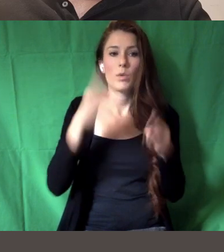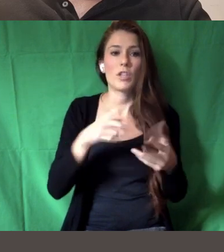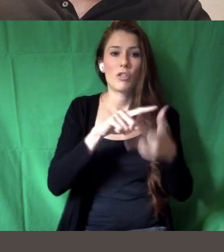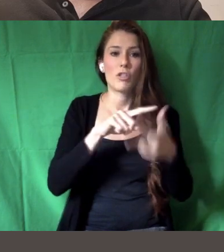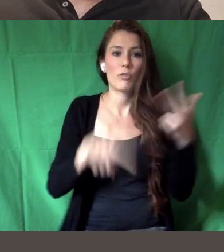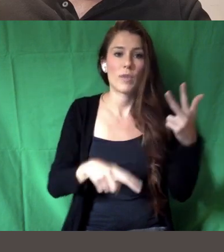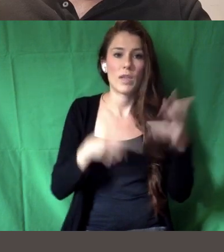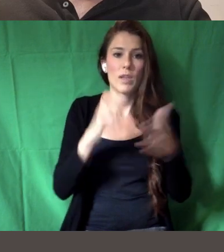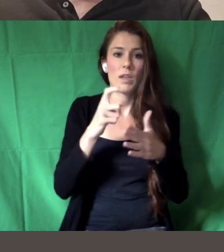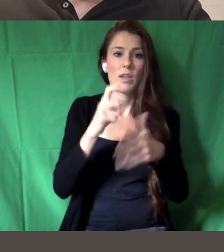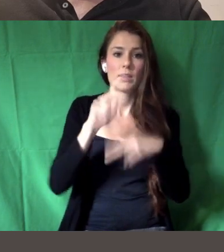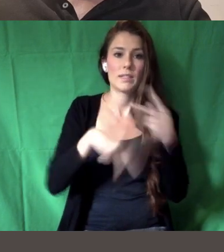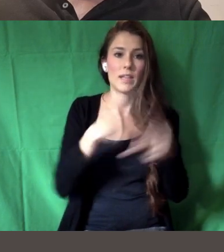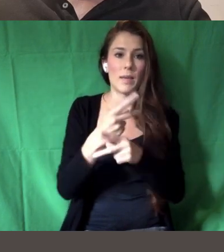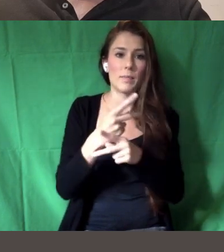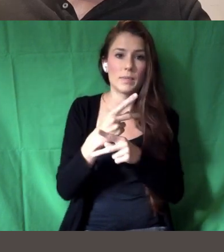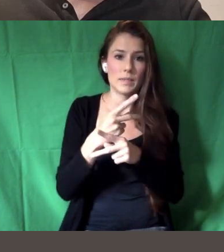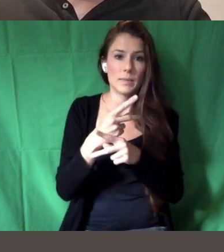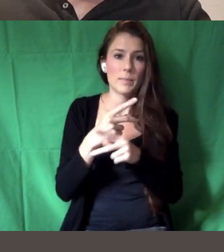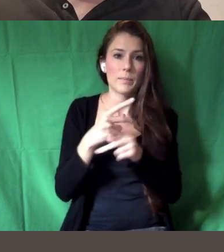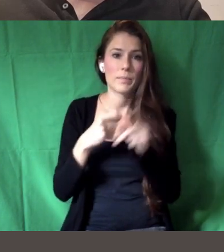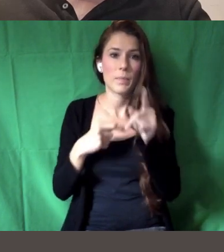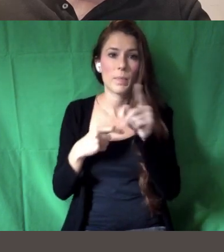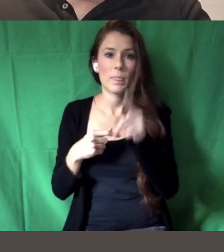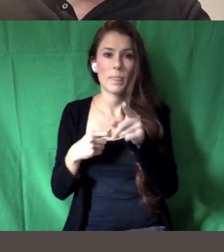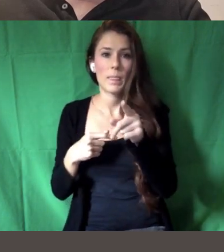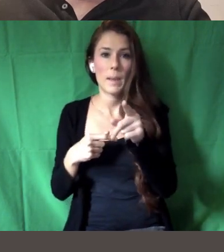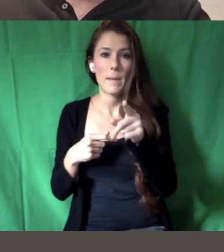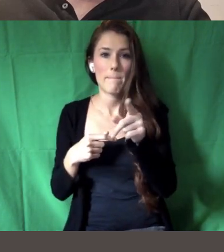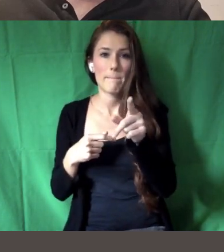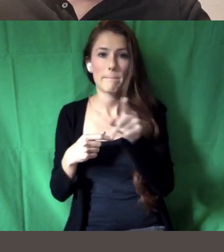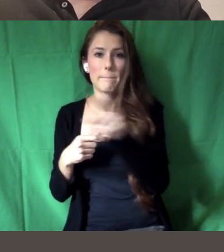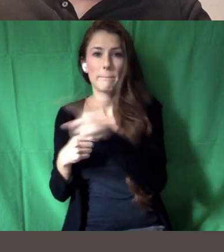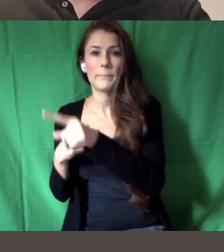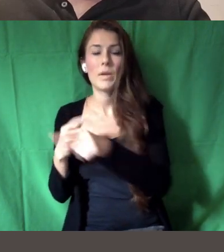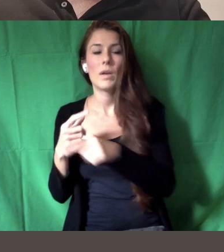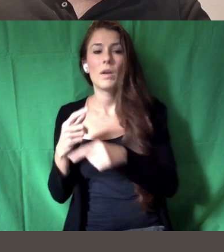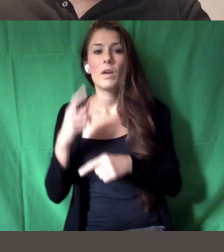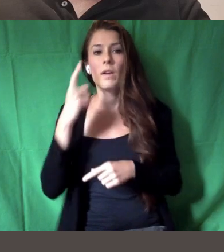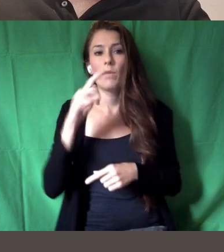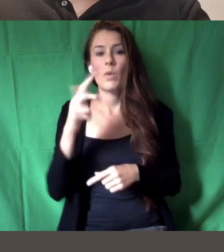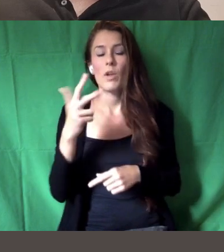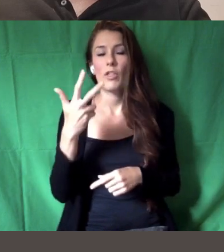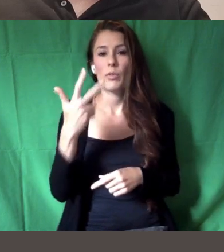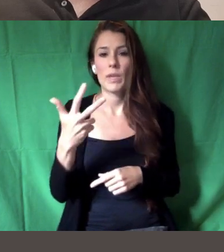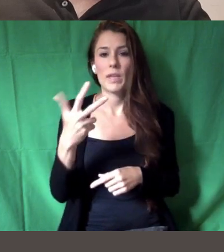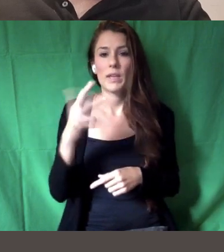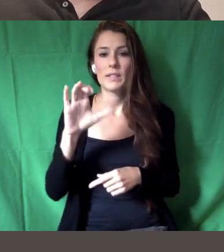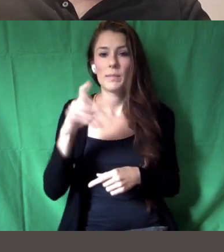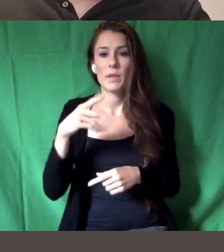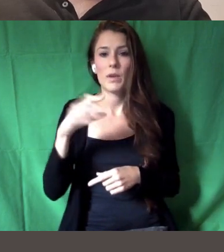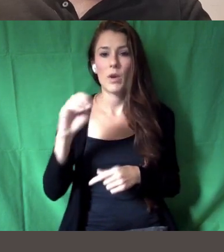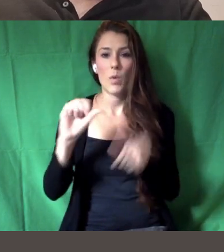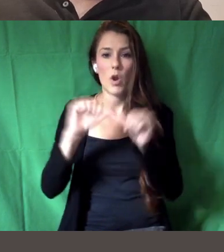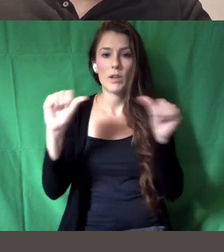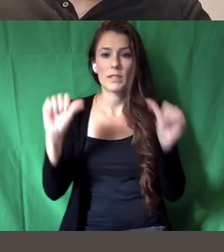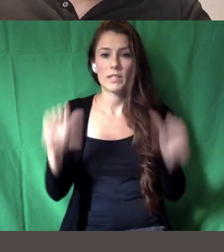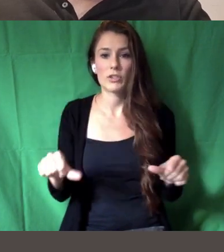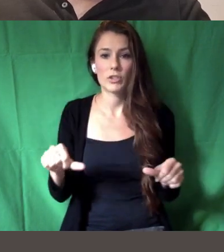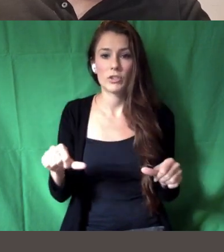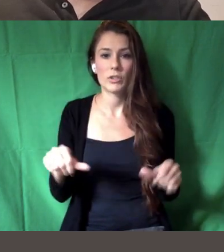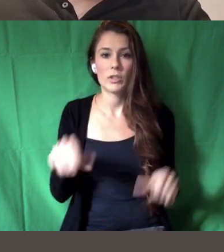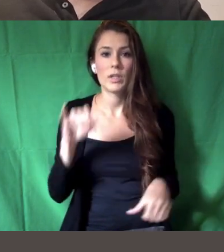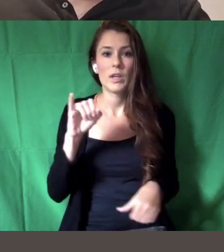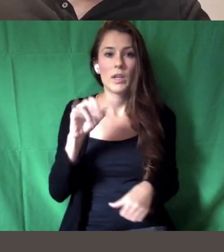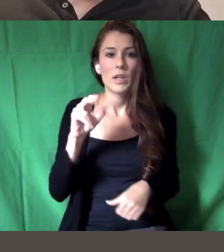T family, M6 family and M7 family across three CPU architectures, Intel, AMD, and ARM.